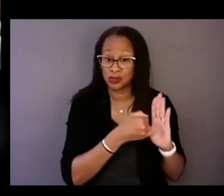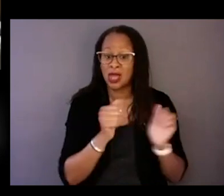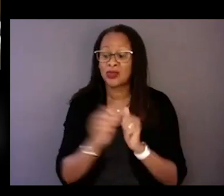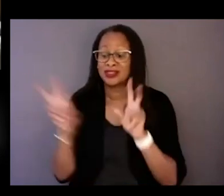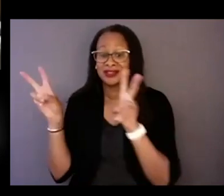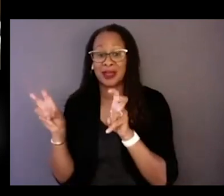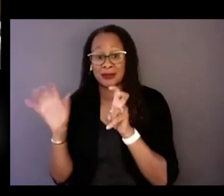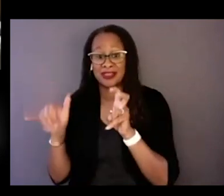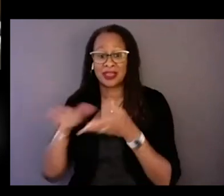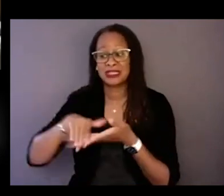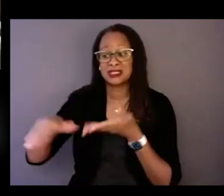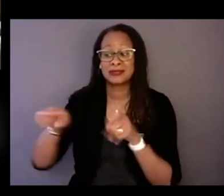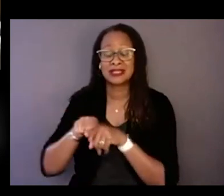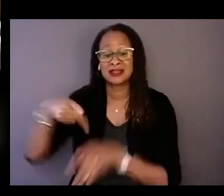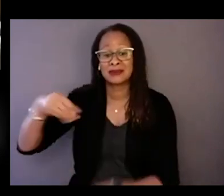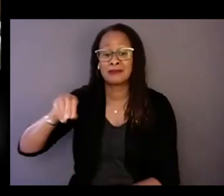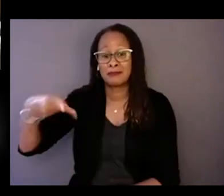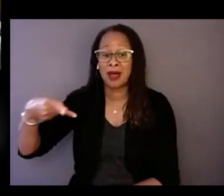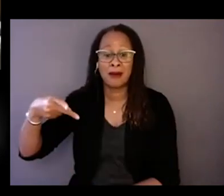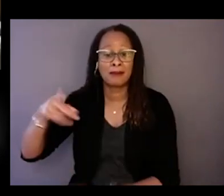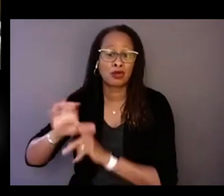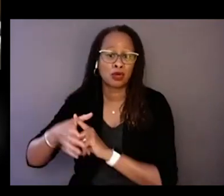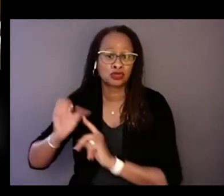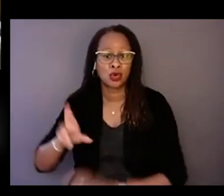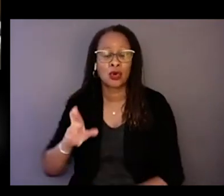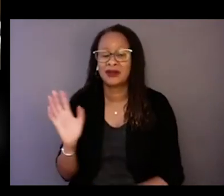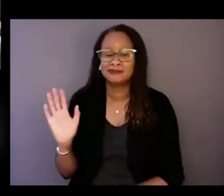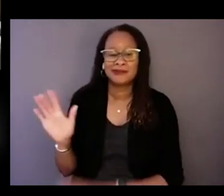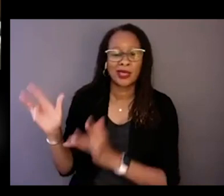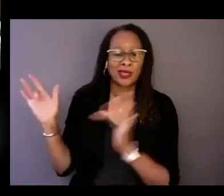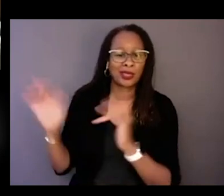as pop culture ephemera or sort of largely irrelevant to